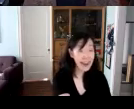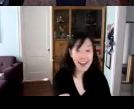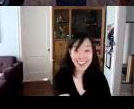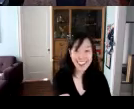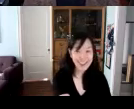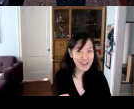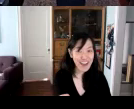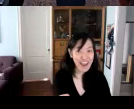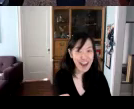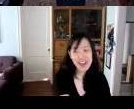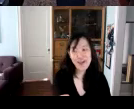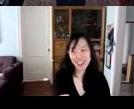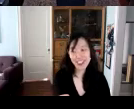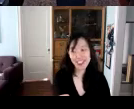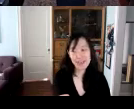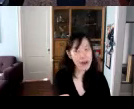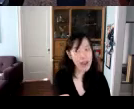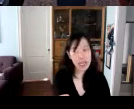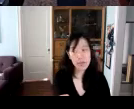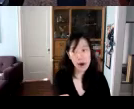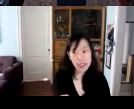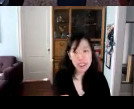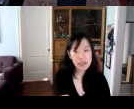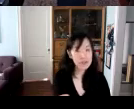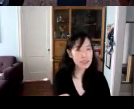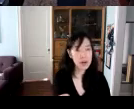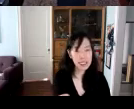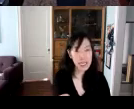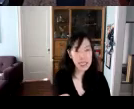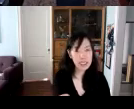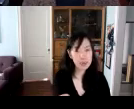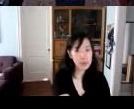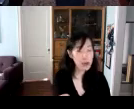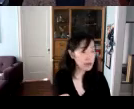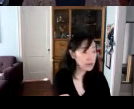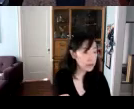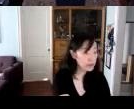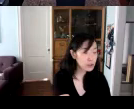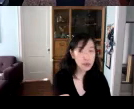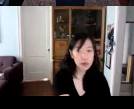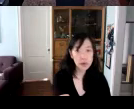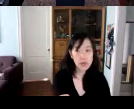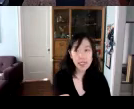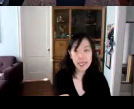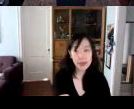And if you have any questions about any part of this process, we welcome you to contact your